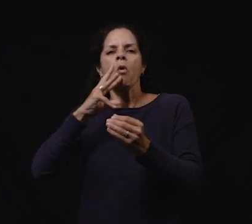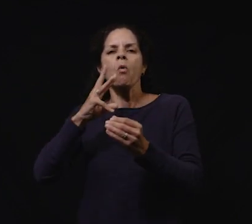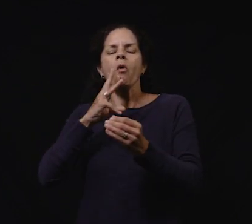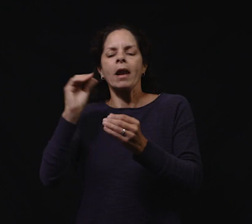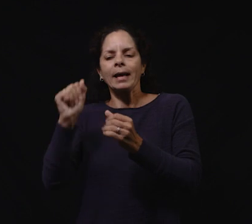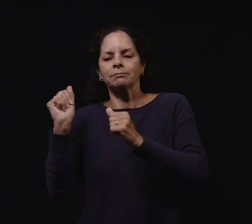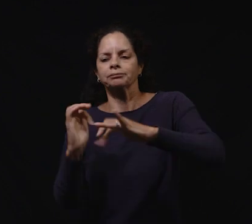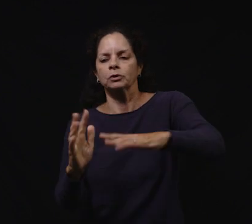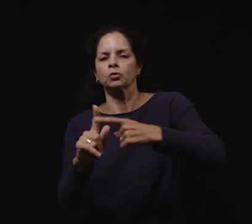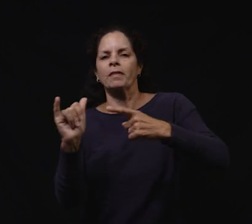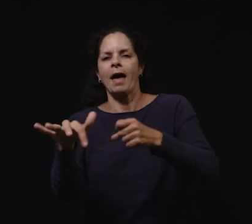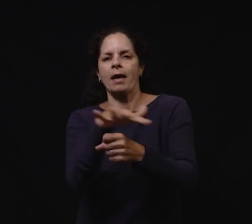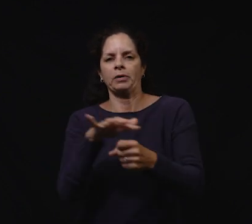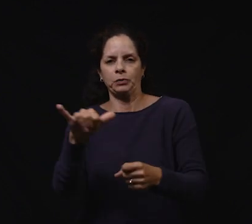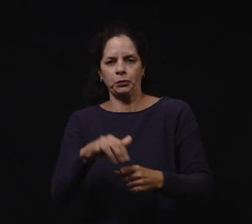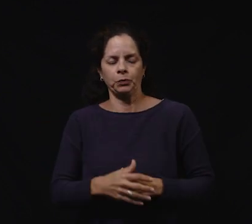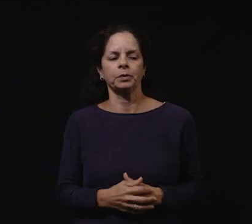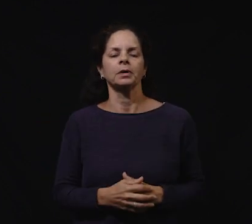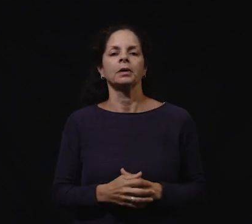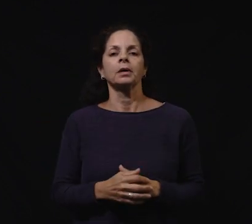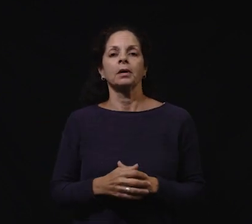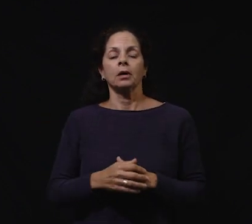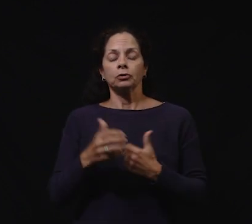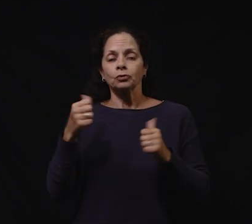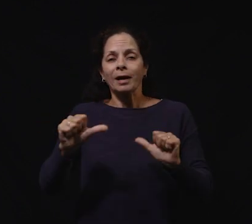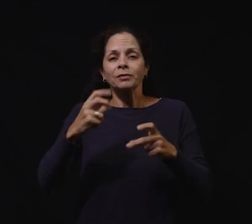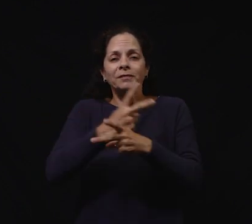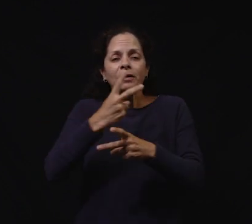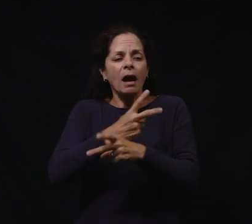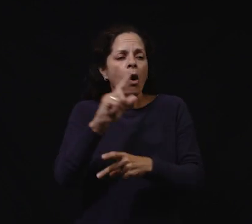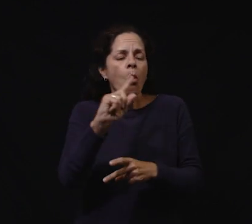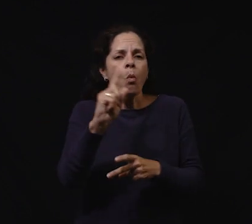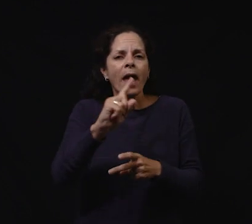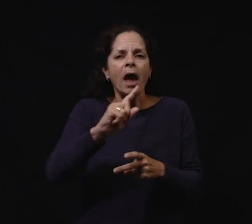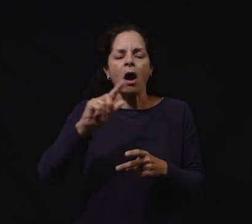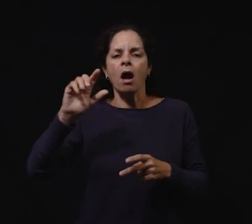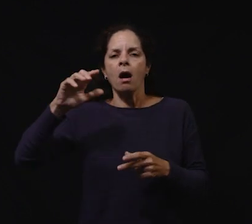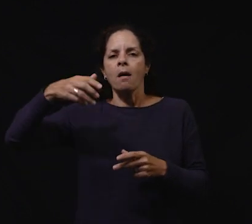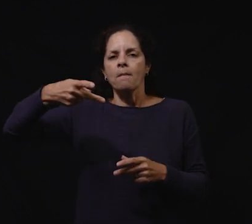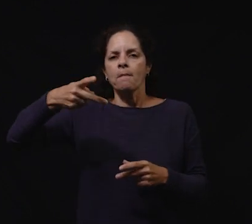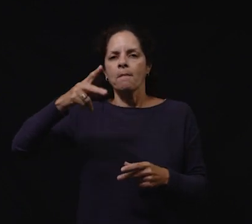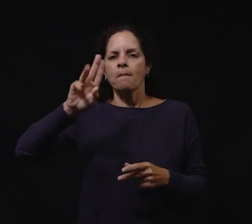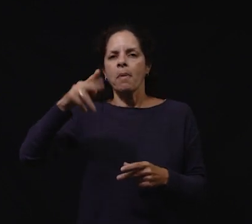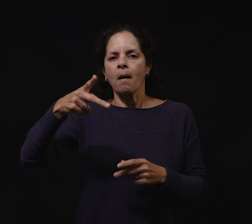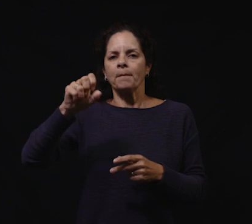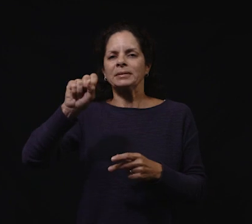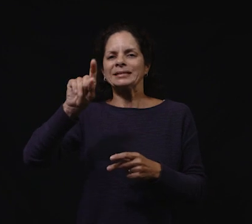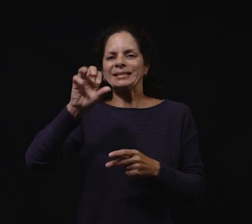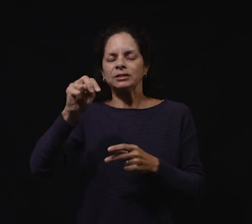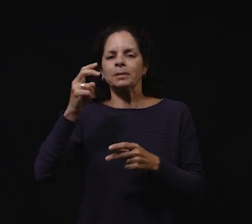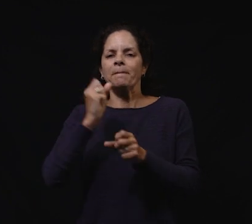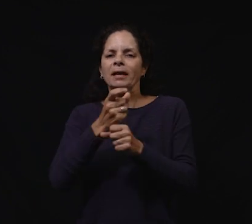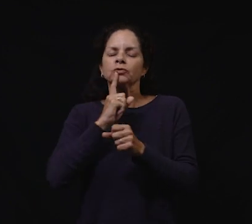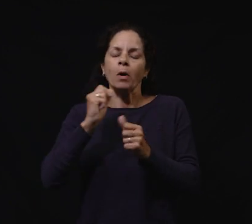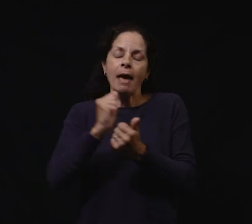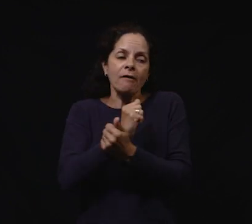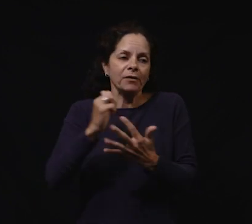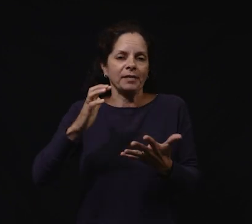we are also looking at all our pump stations to ensure that they are operating properly and we are making sure that our